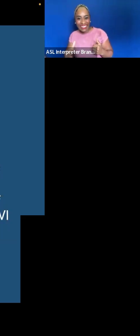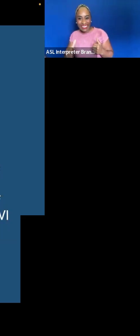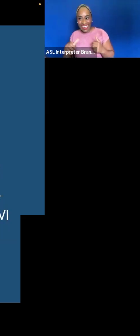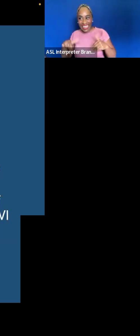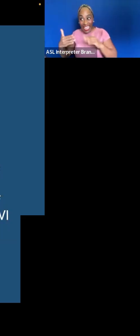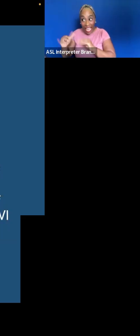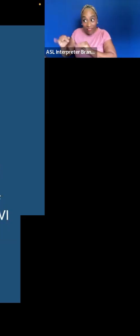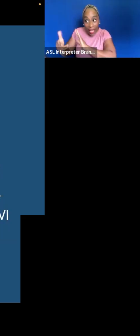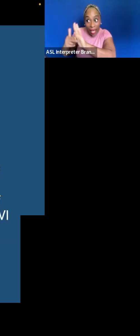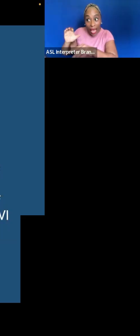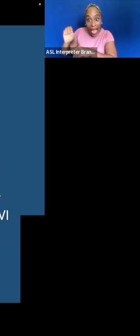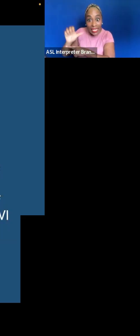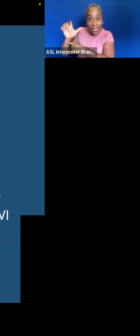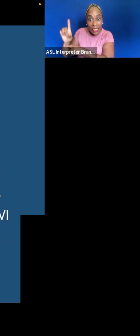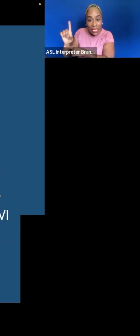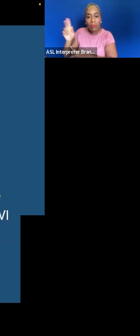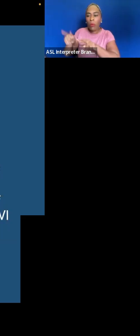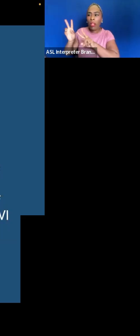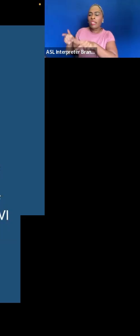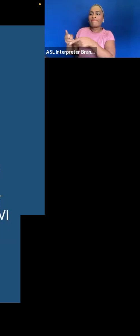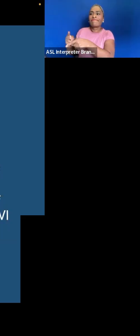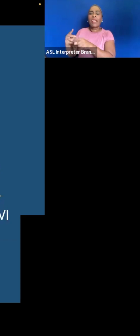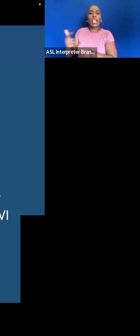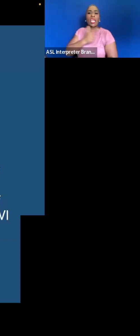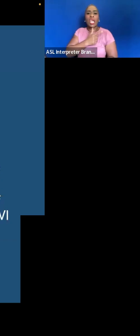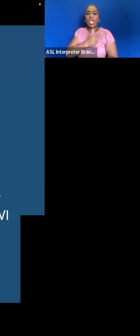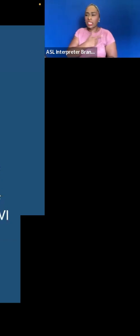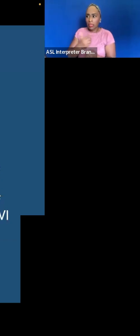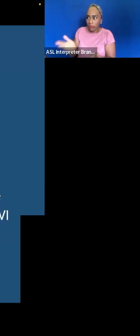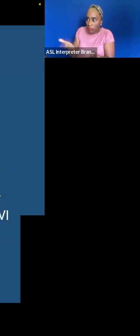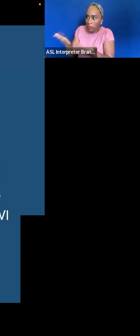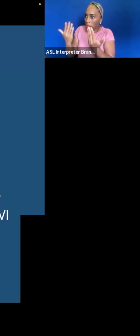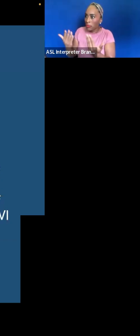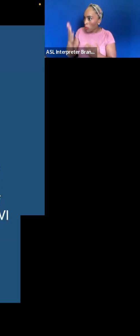That could be misconstrued as lazy and then be at a risk for dropping out.